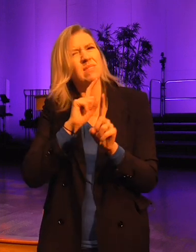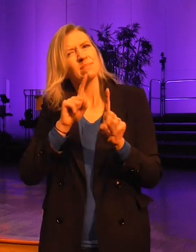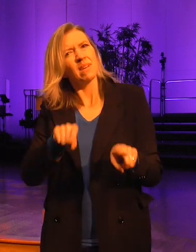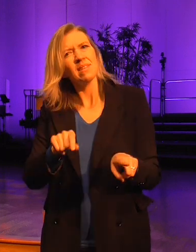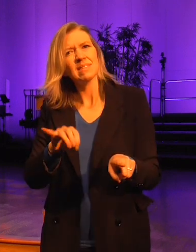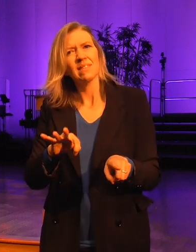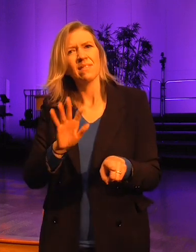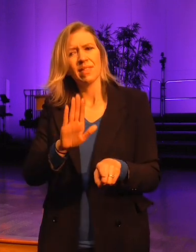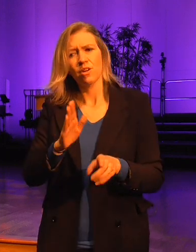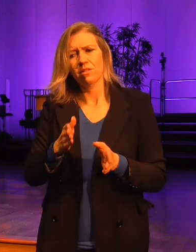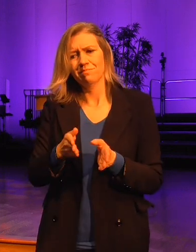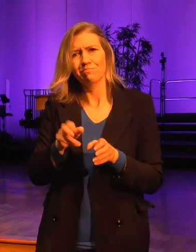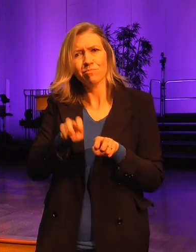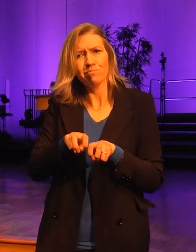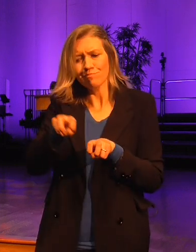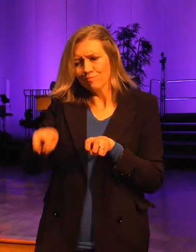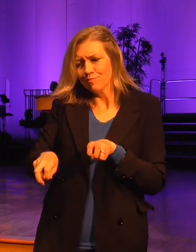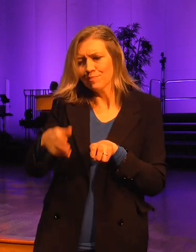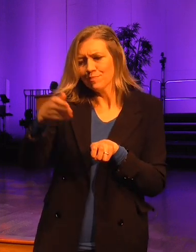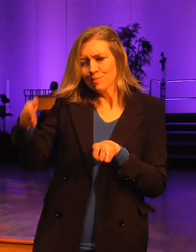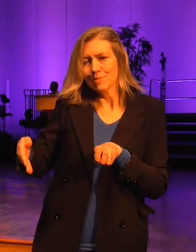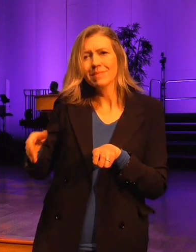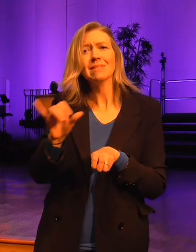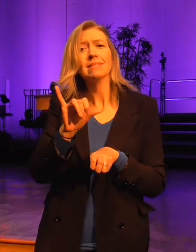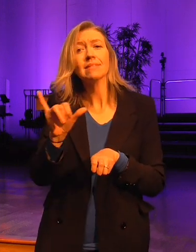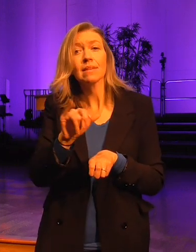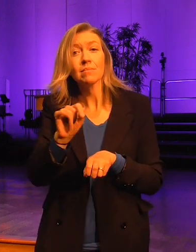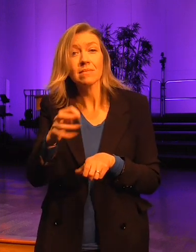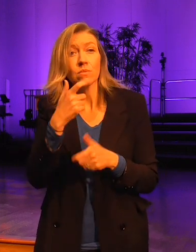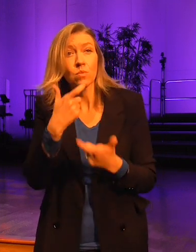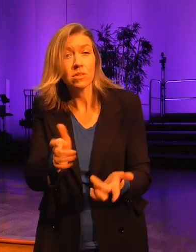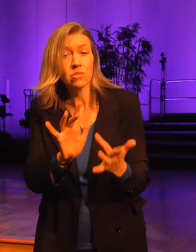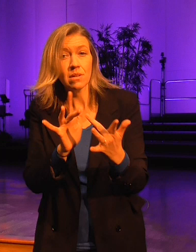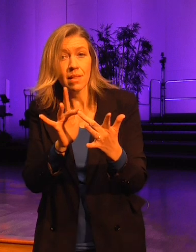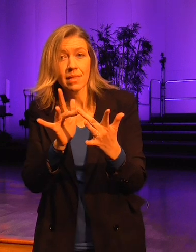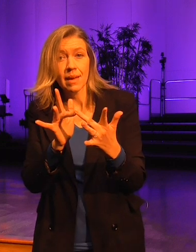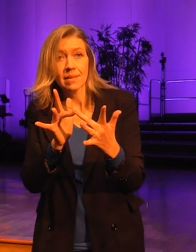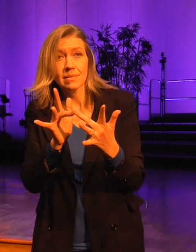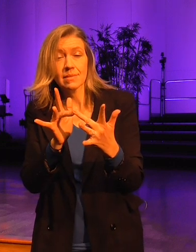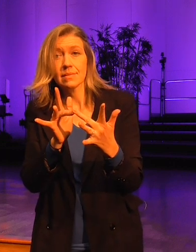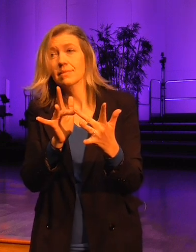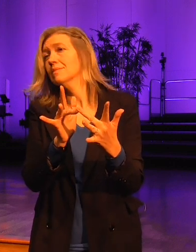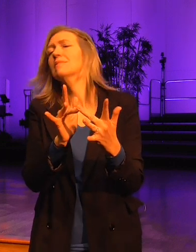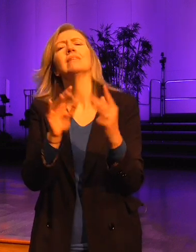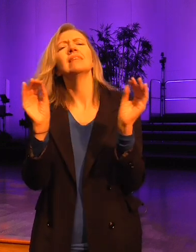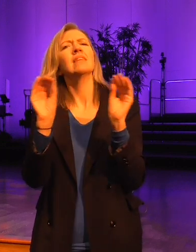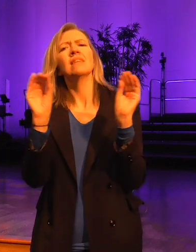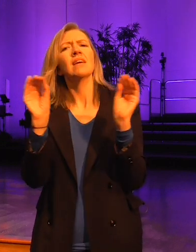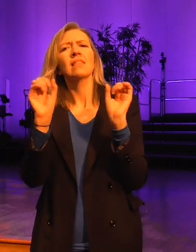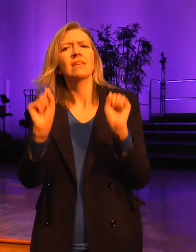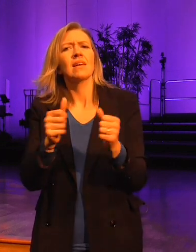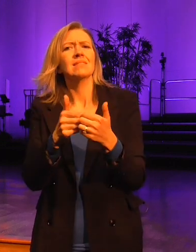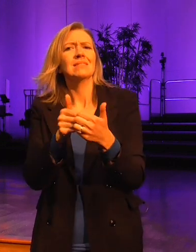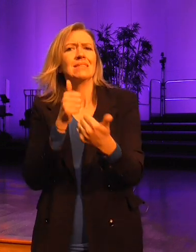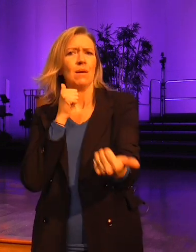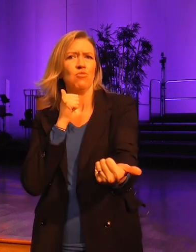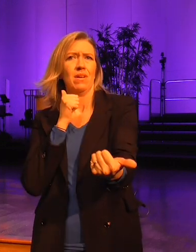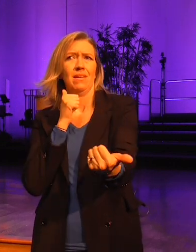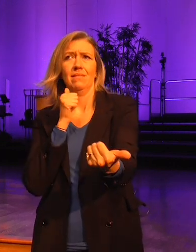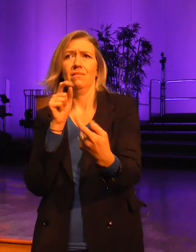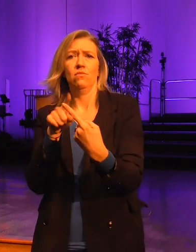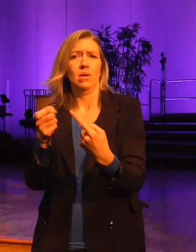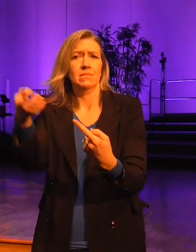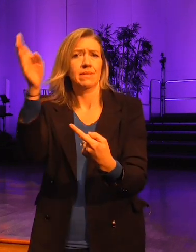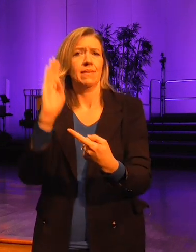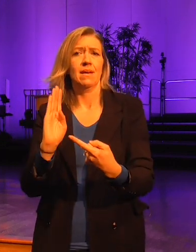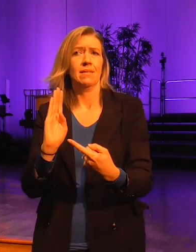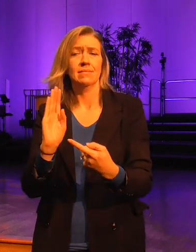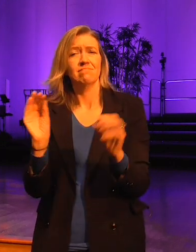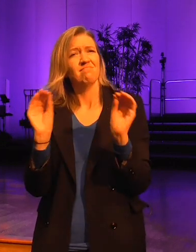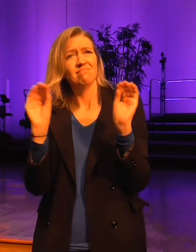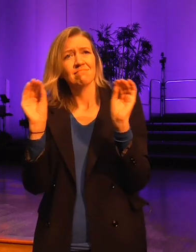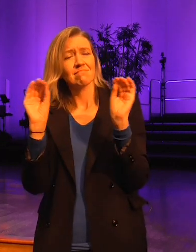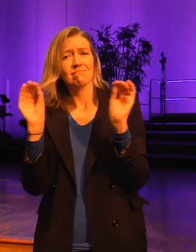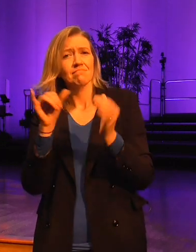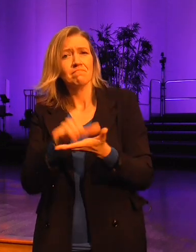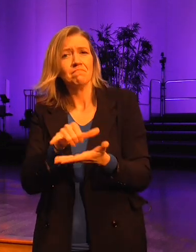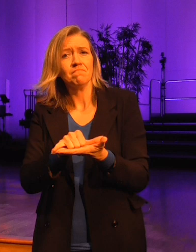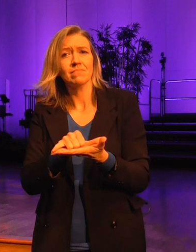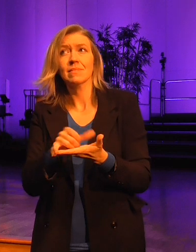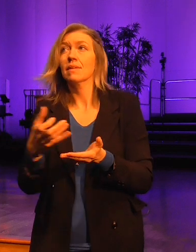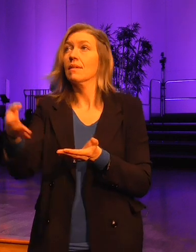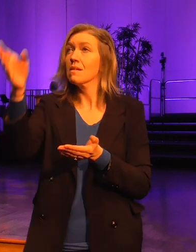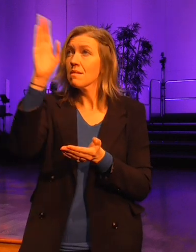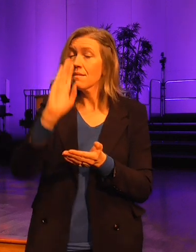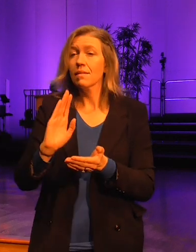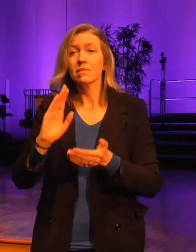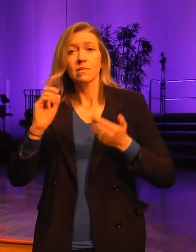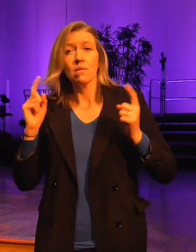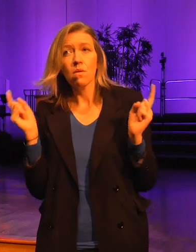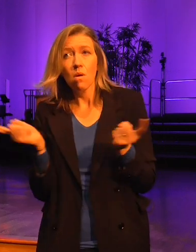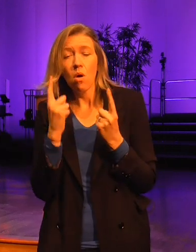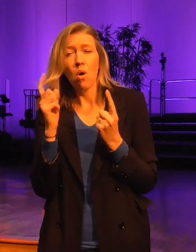too is that true online for nothing can separate us from the Divine God is always searching for